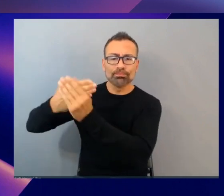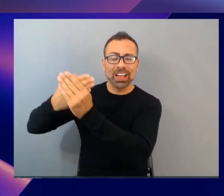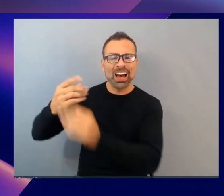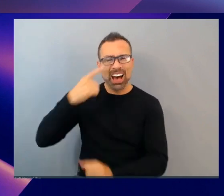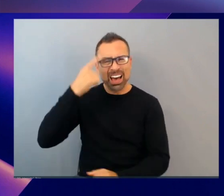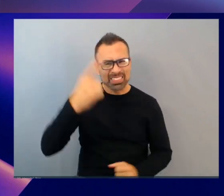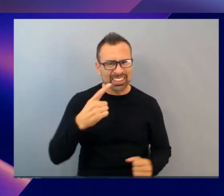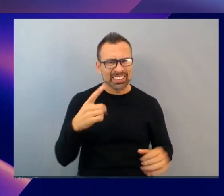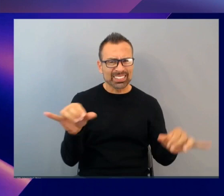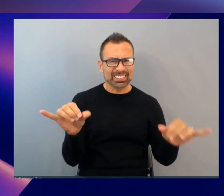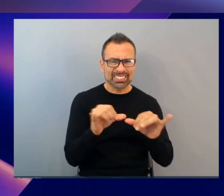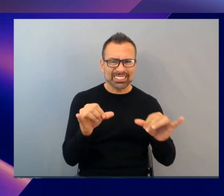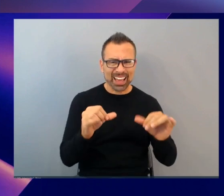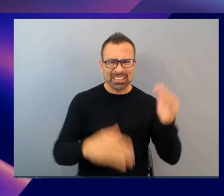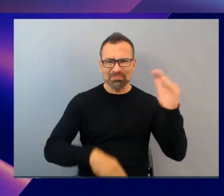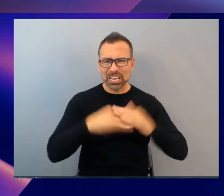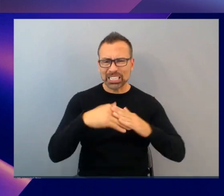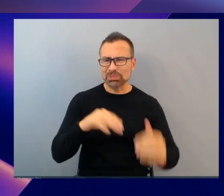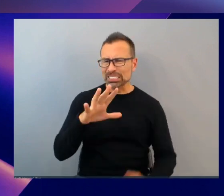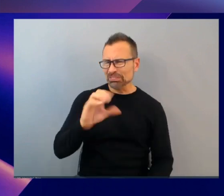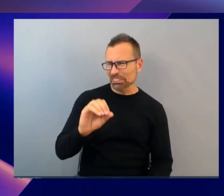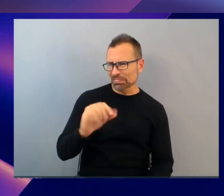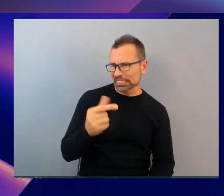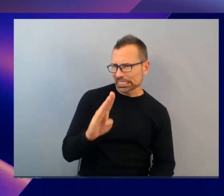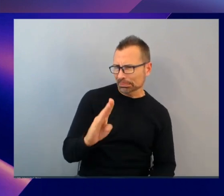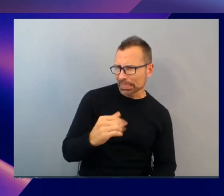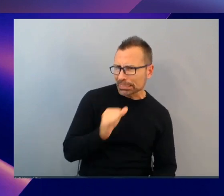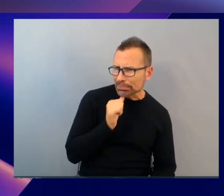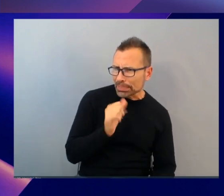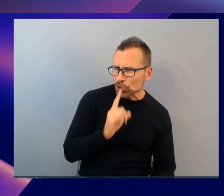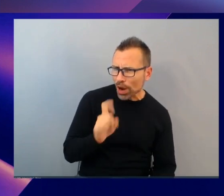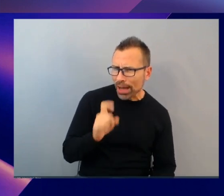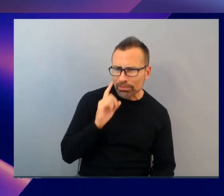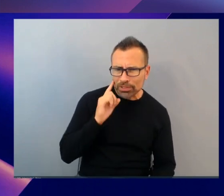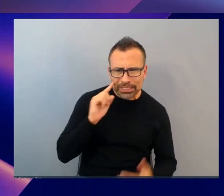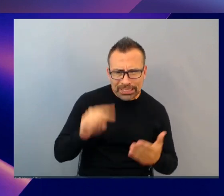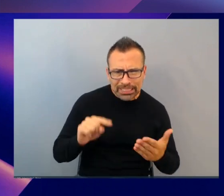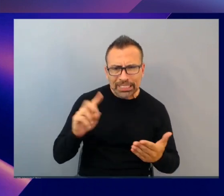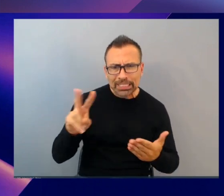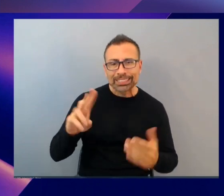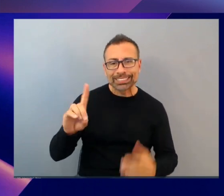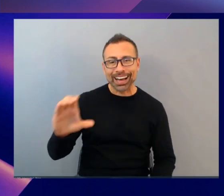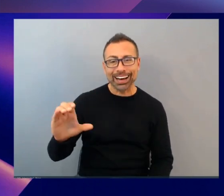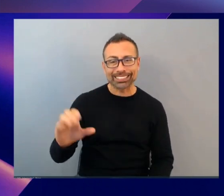I have to see the AWS documentation. Yeah, well, check the docs. Yeah, these numbers, I barely memorize.